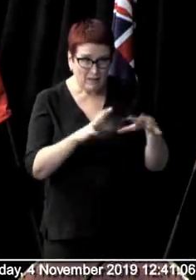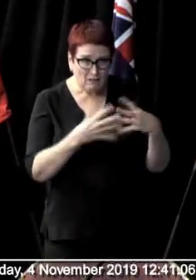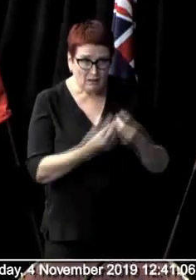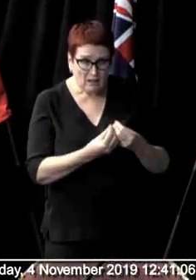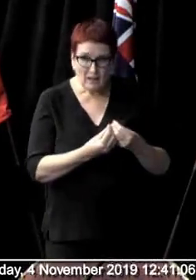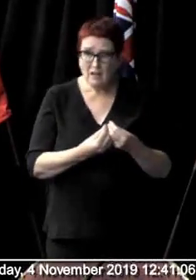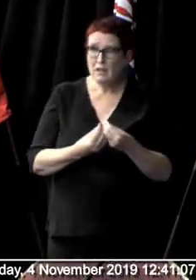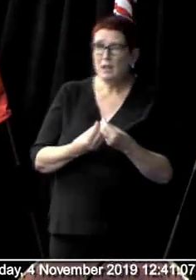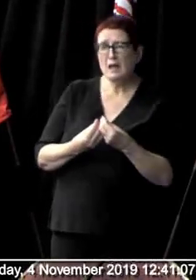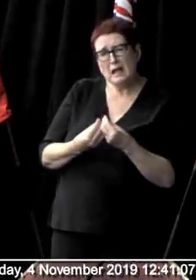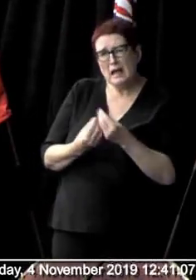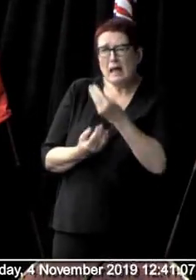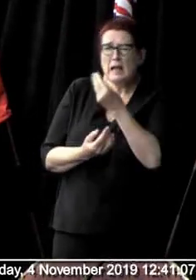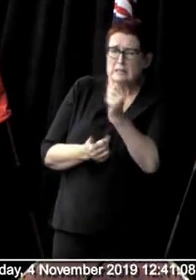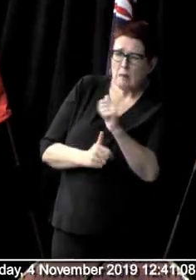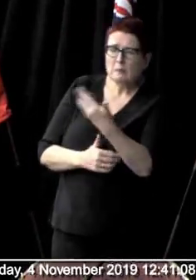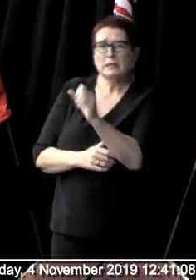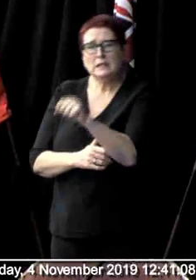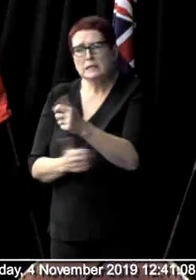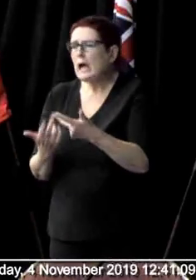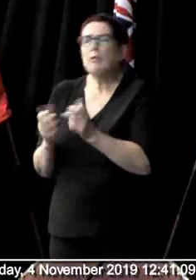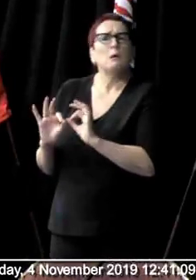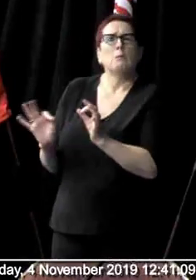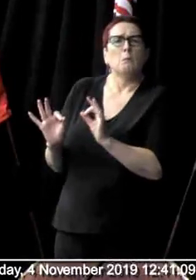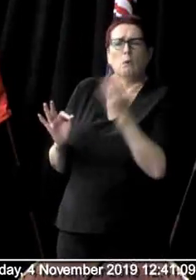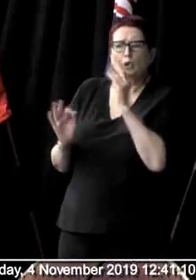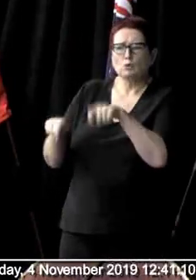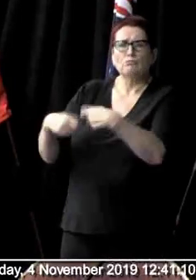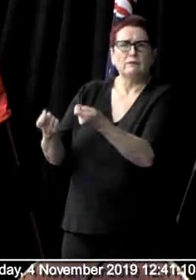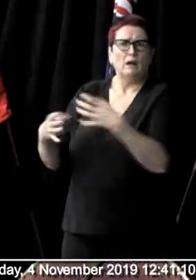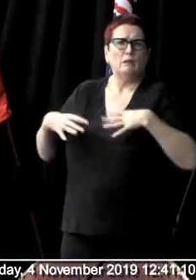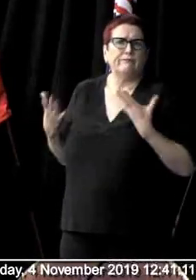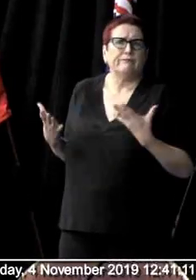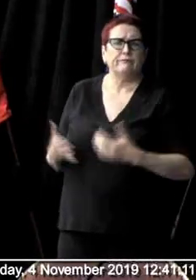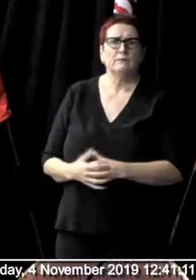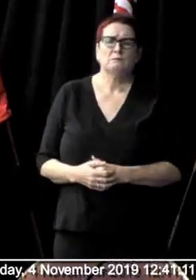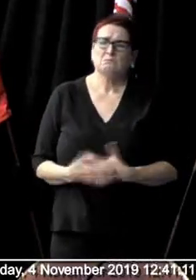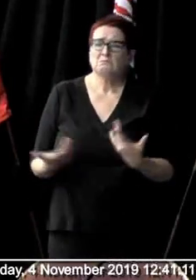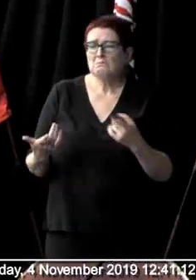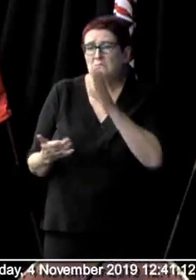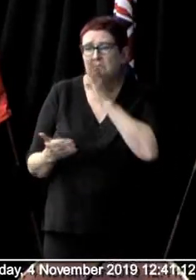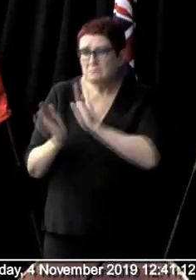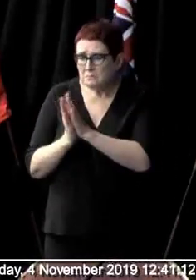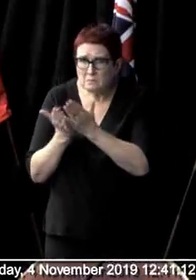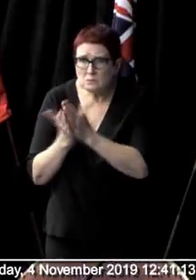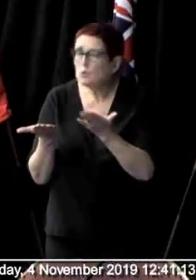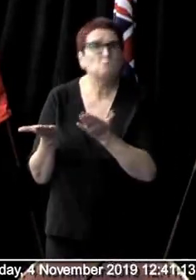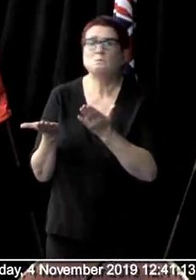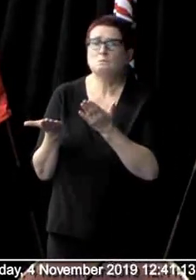Some, yes. Some, no. As far as basic exercise books and all that sort of stuff, no, they – they provided